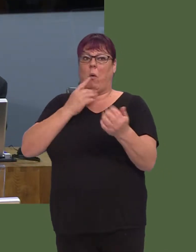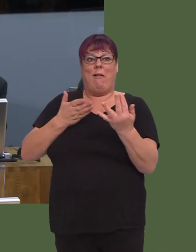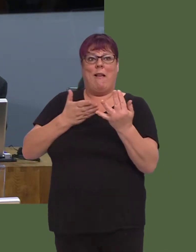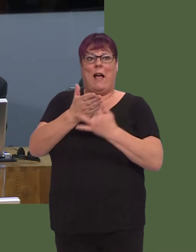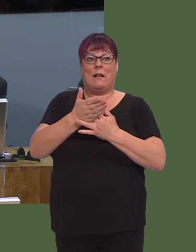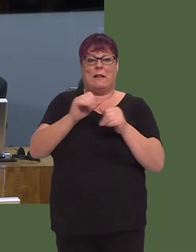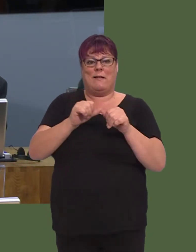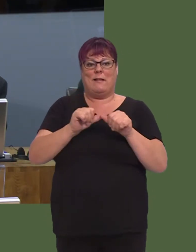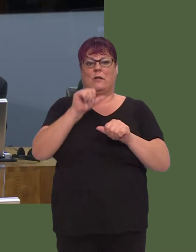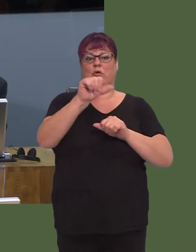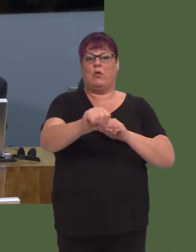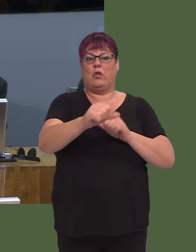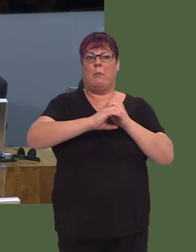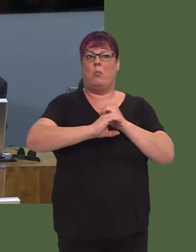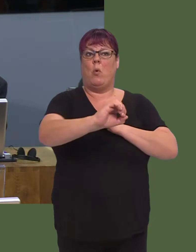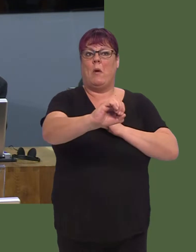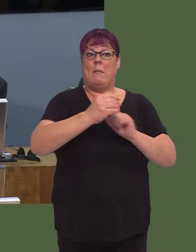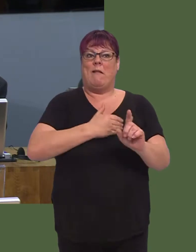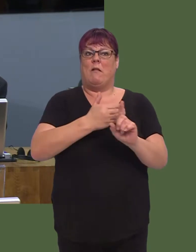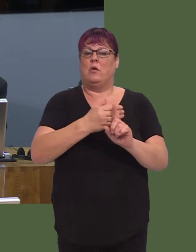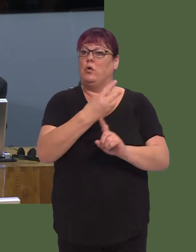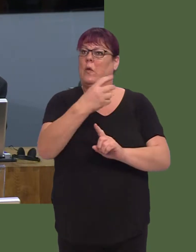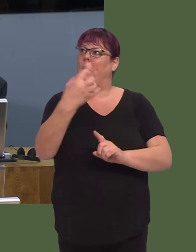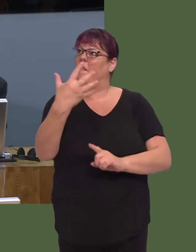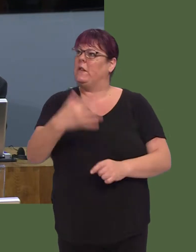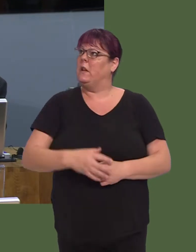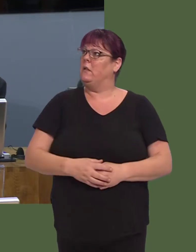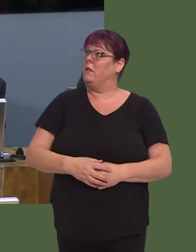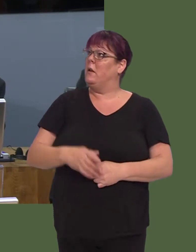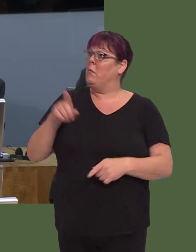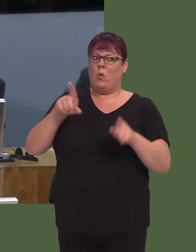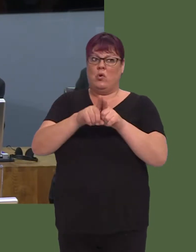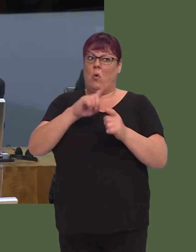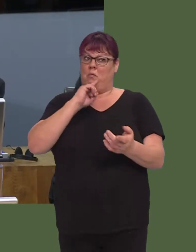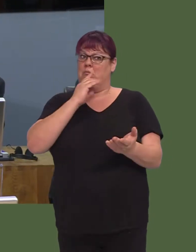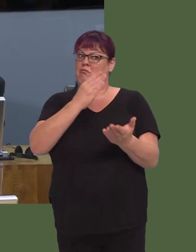and all businesses in Wales would have access to next generation broadband by 2015, but